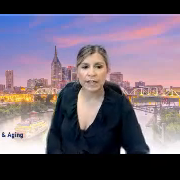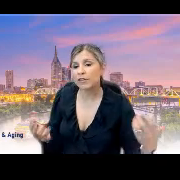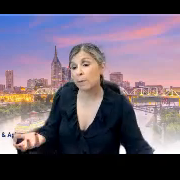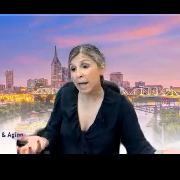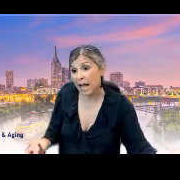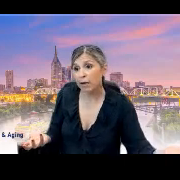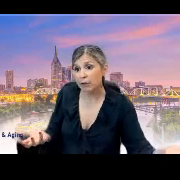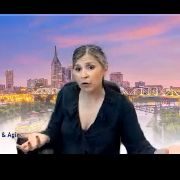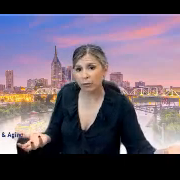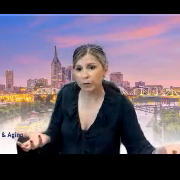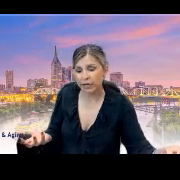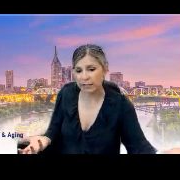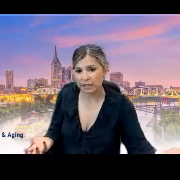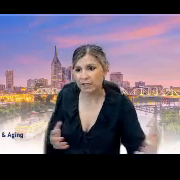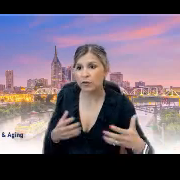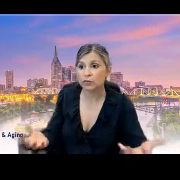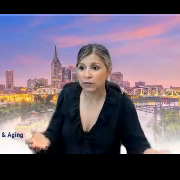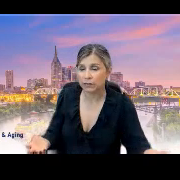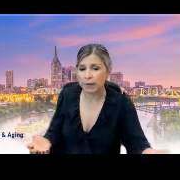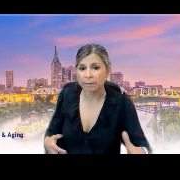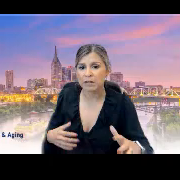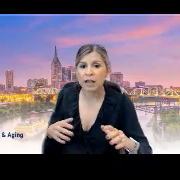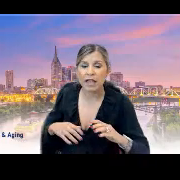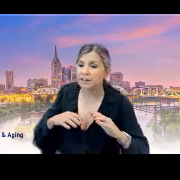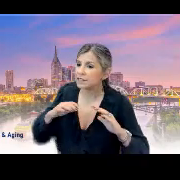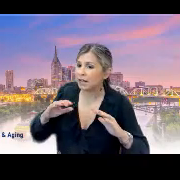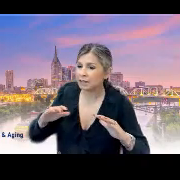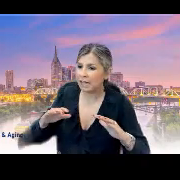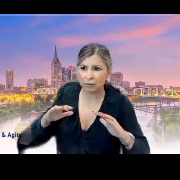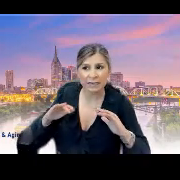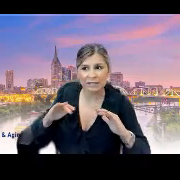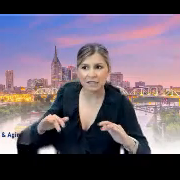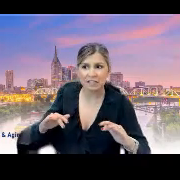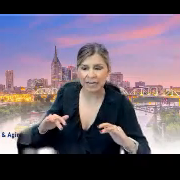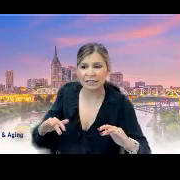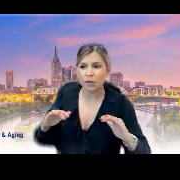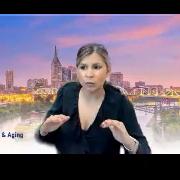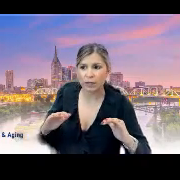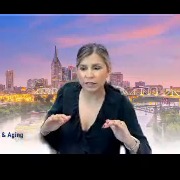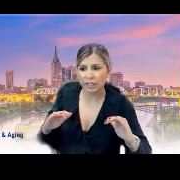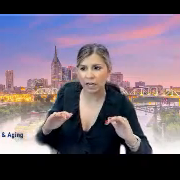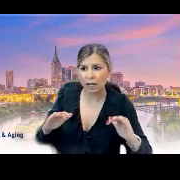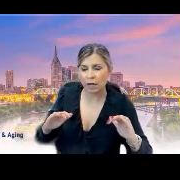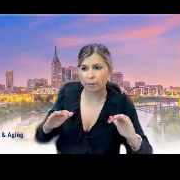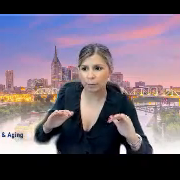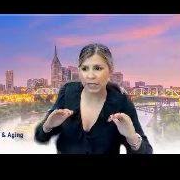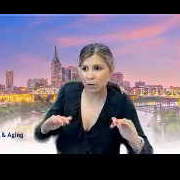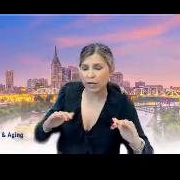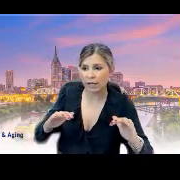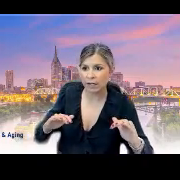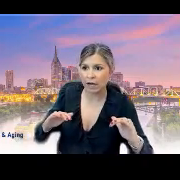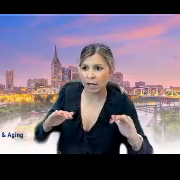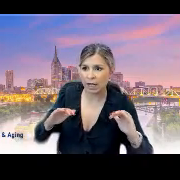Here is a map of our AAA D's and their service maps. It's not, I don't think it's exact with the POE and